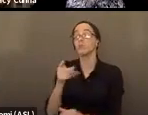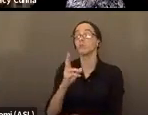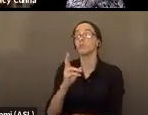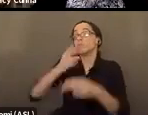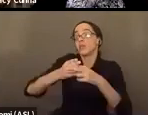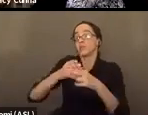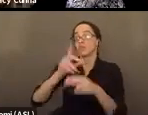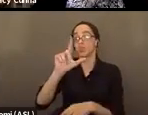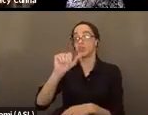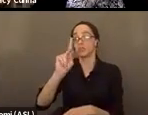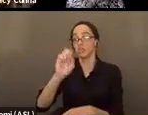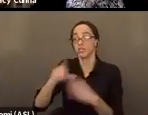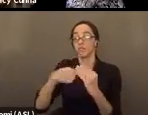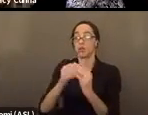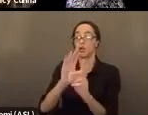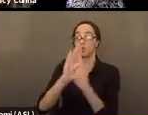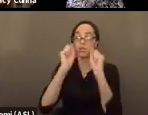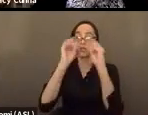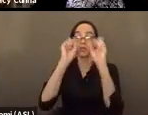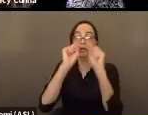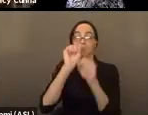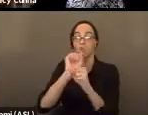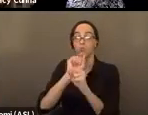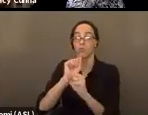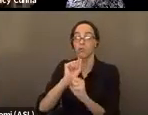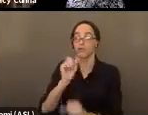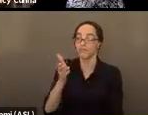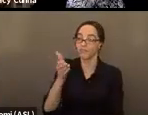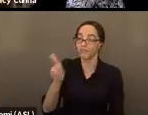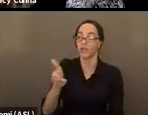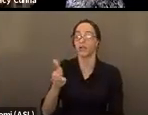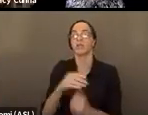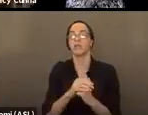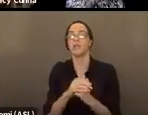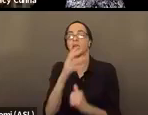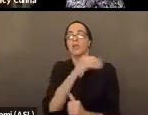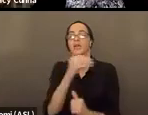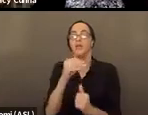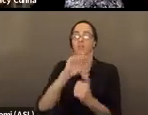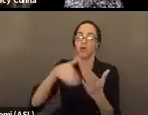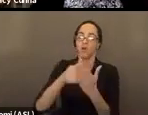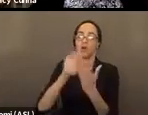services and the legal center that's always a mouthful lake i would and i hate using acronyms